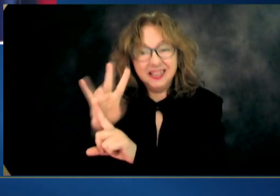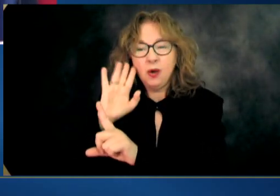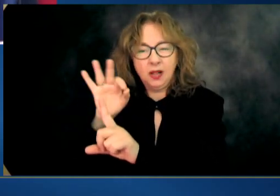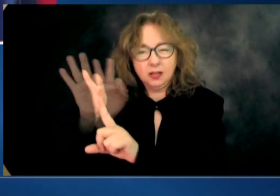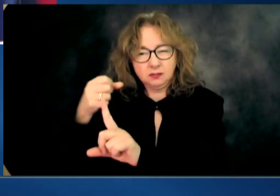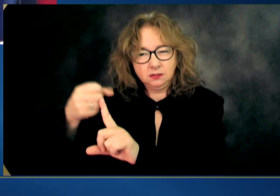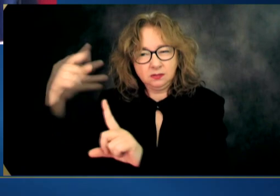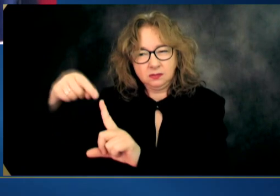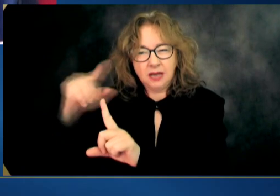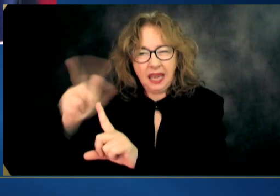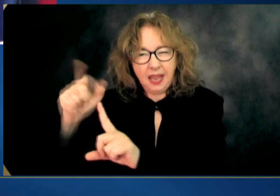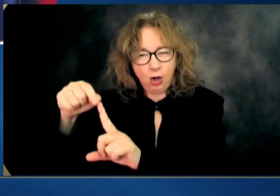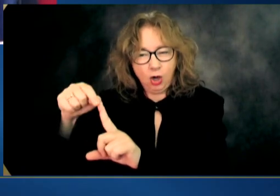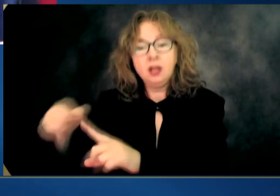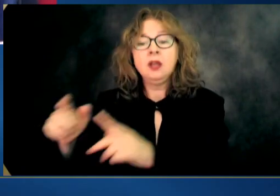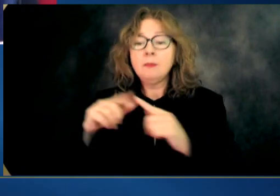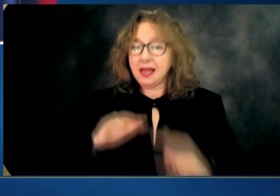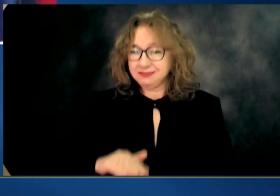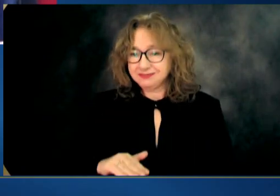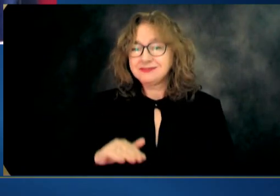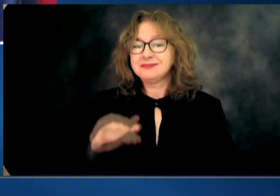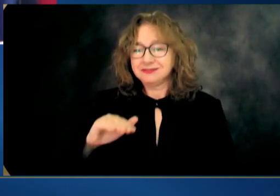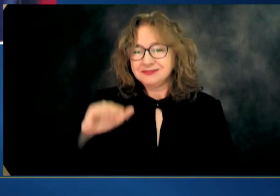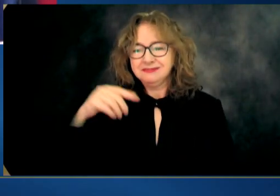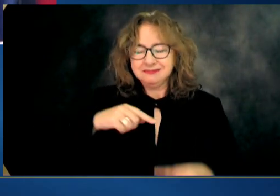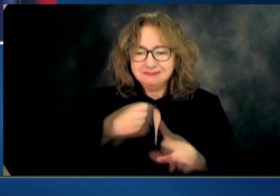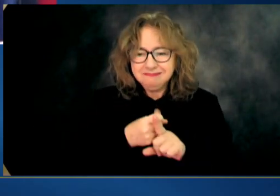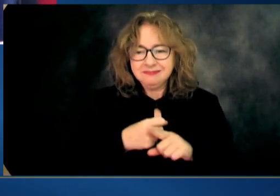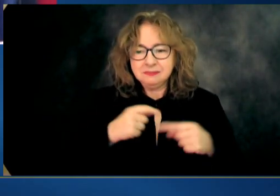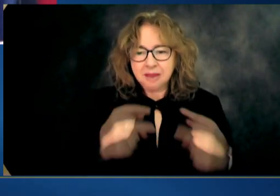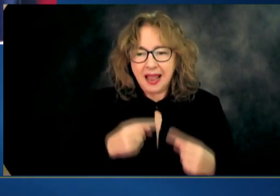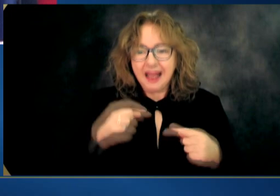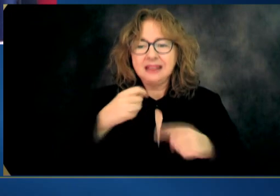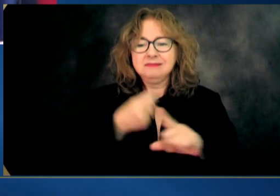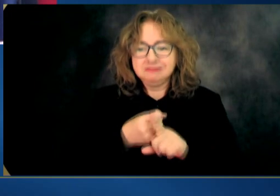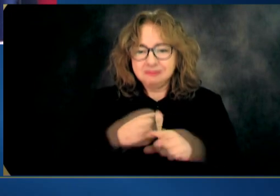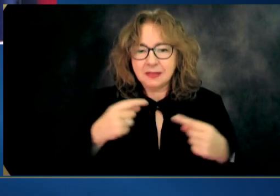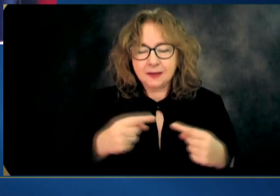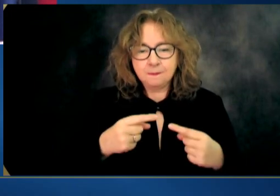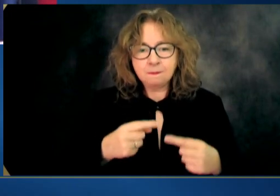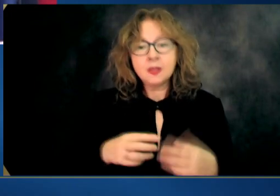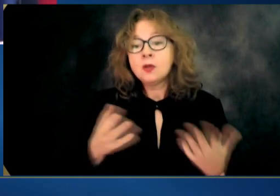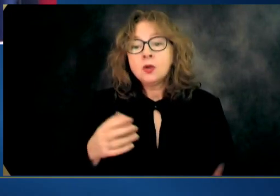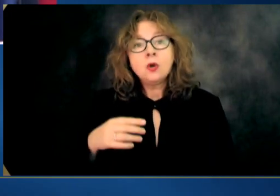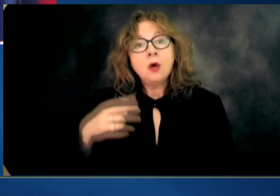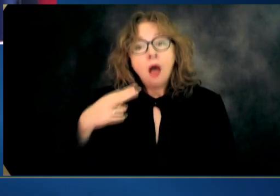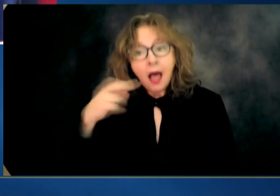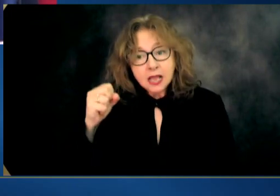you know, I was able to graduate from high school, graduate in engineering from college,